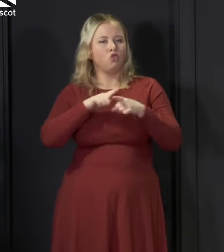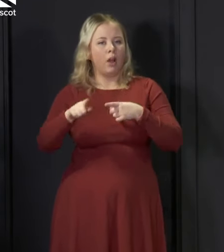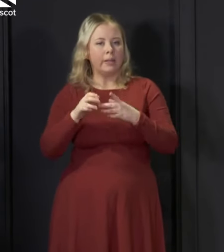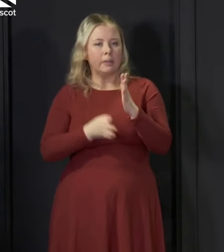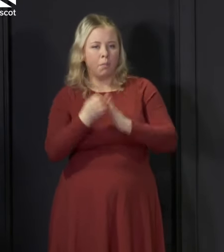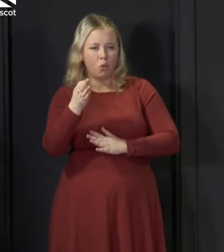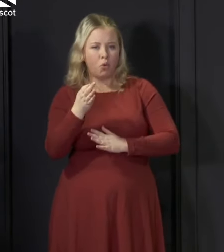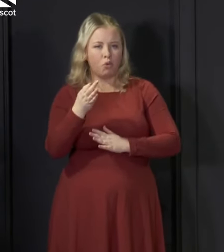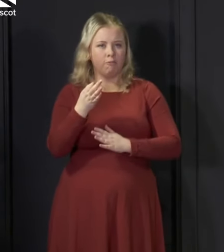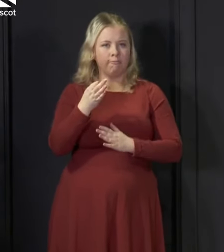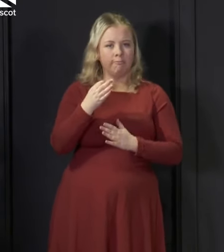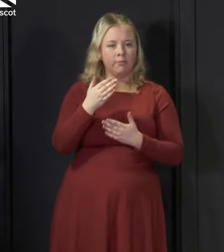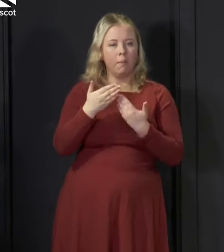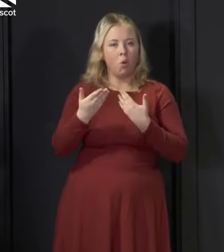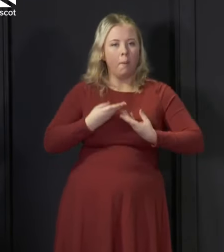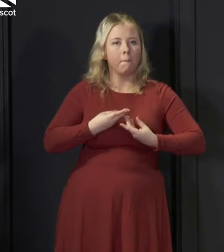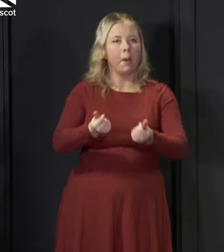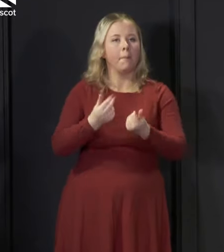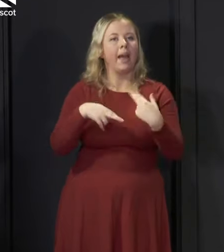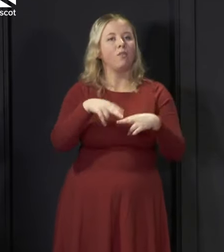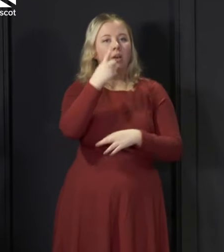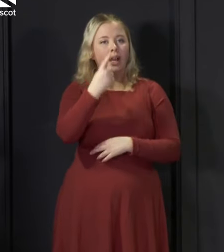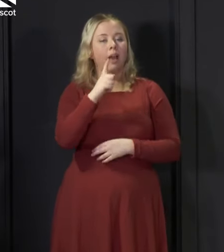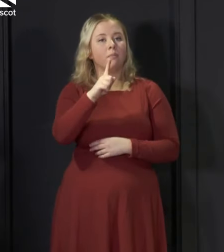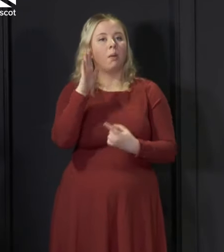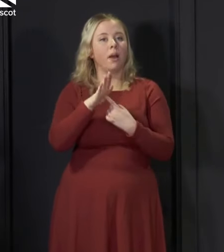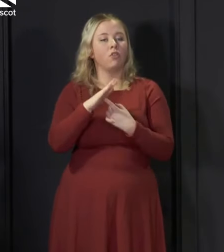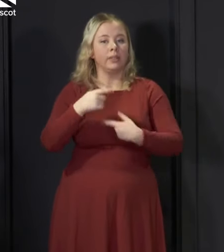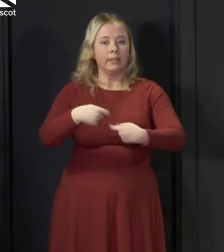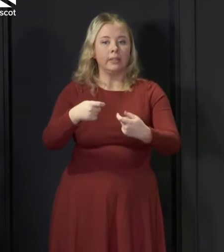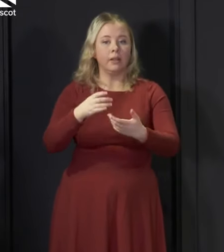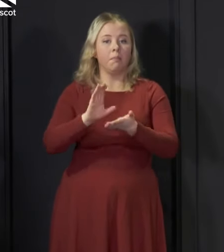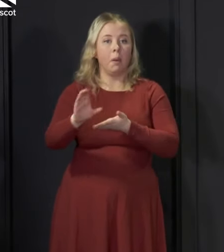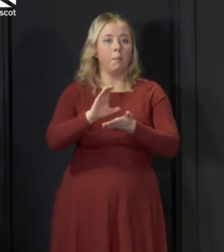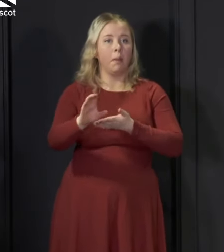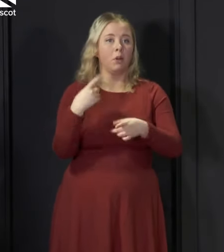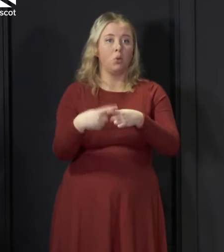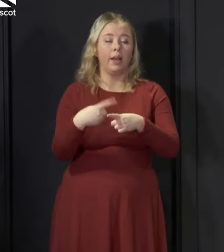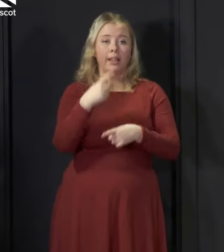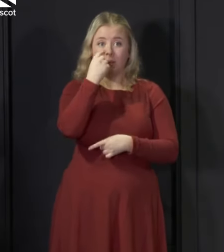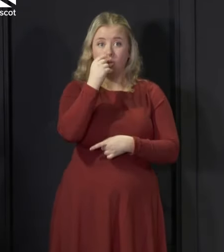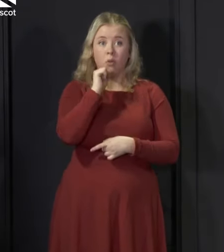the focus and priority has been getting this money to businesses as quickly as possible, and we will continue to work with councils to do that.